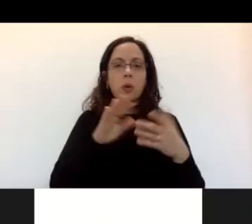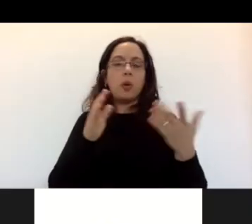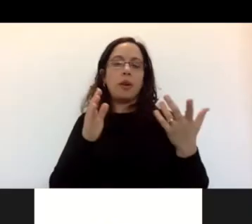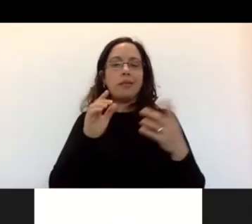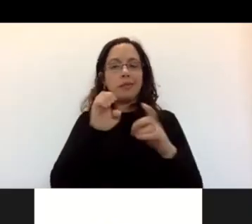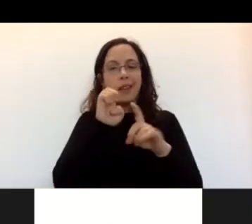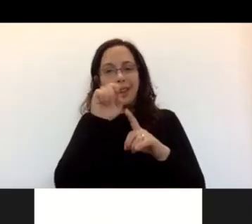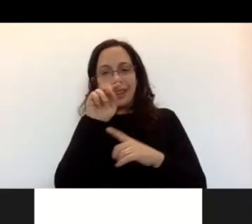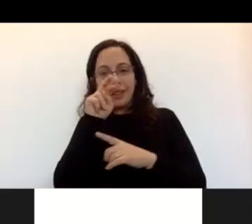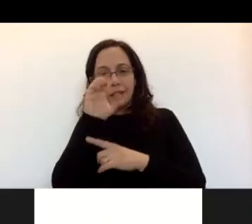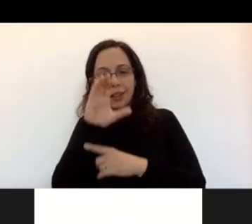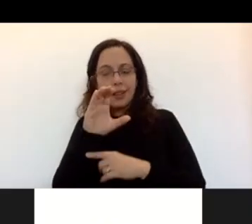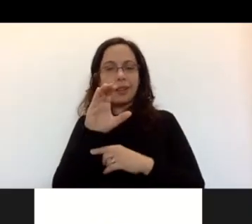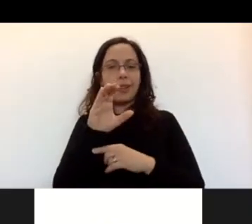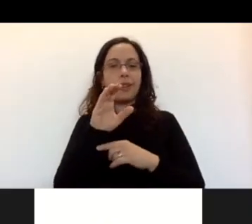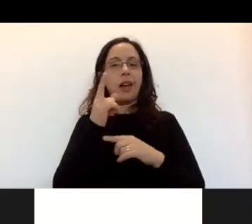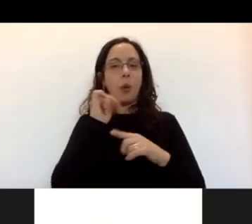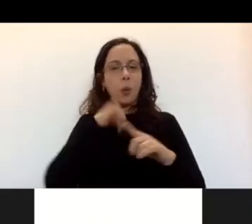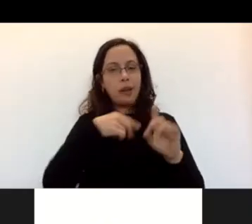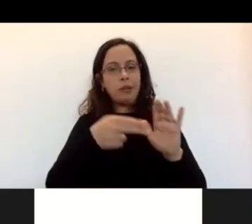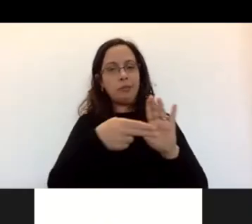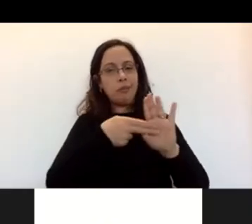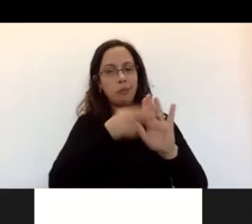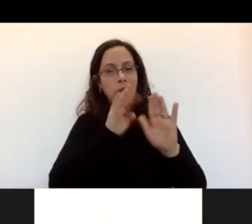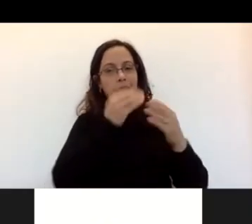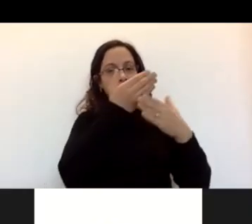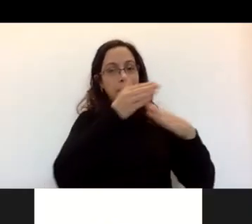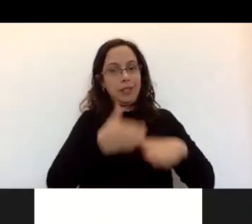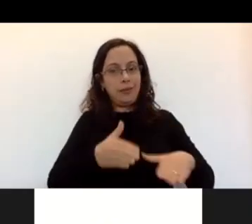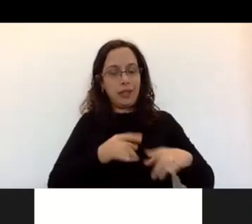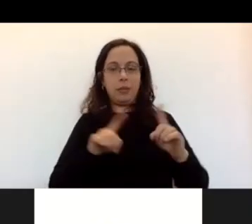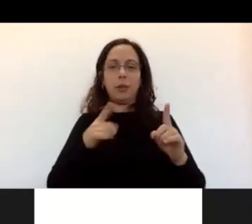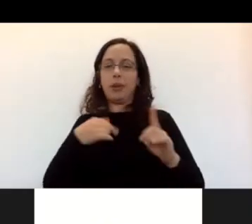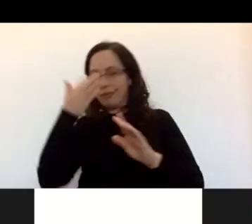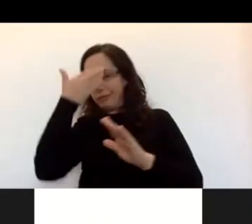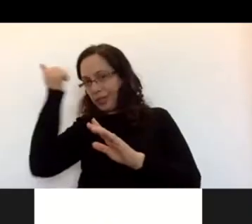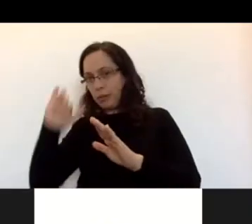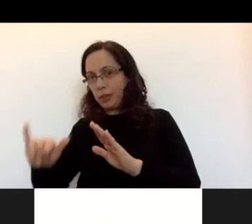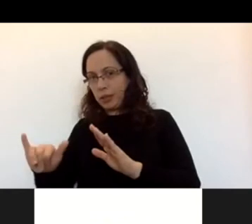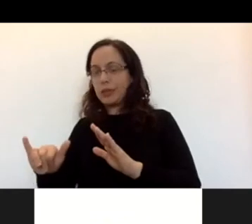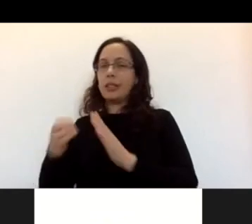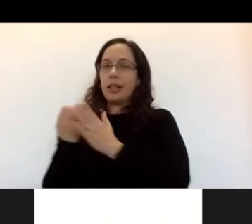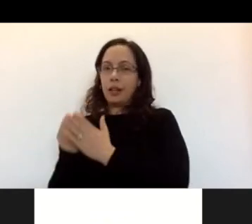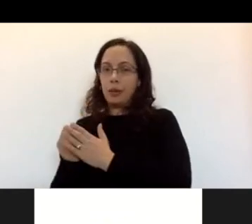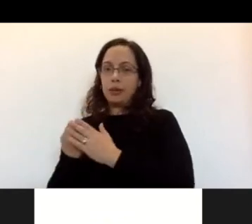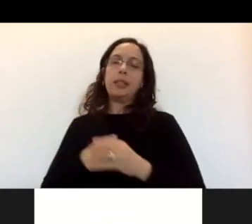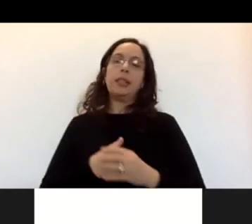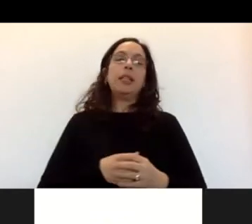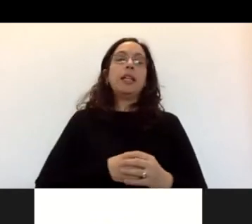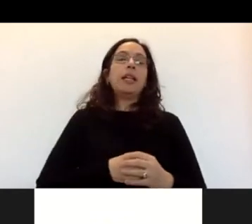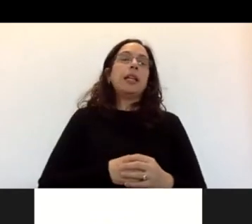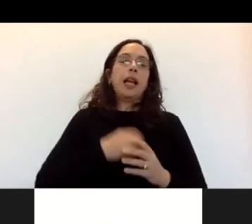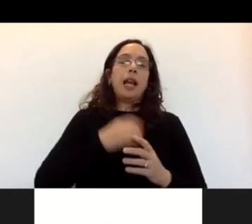economic divides. Um, I think too that there is an important material element